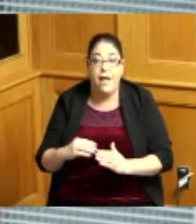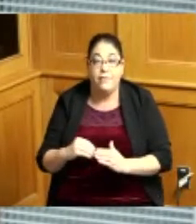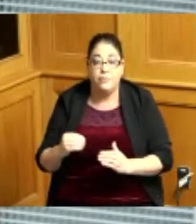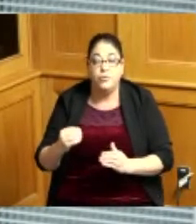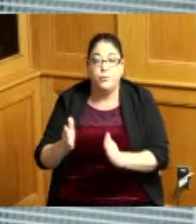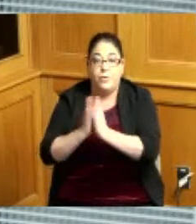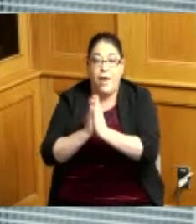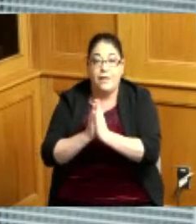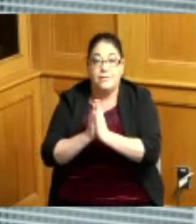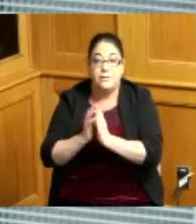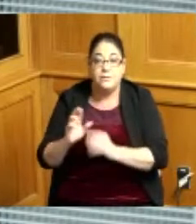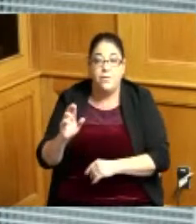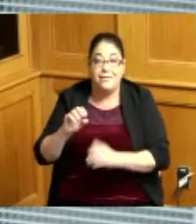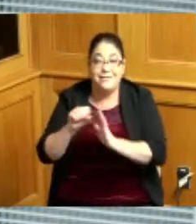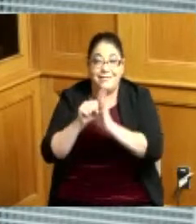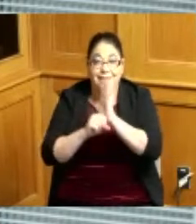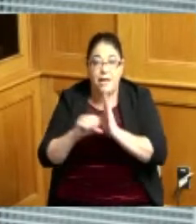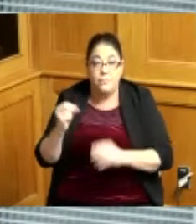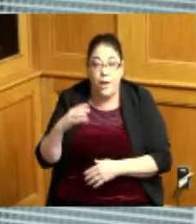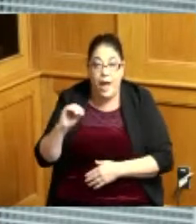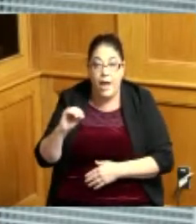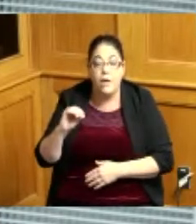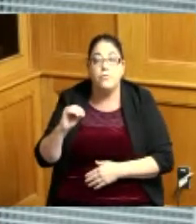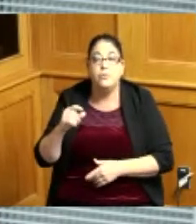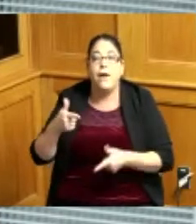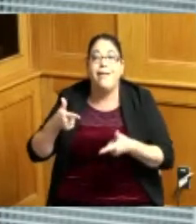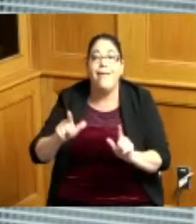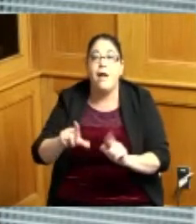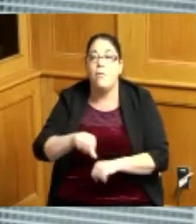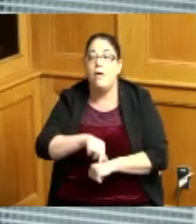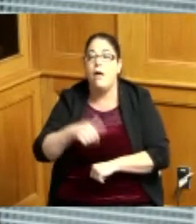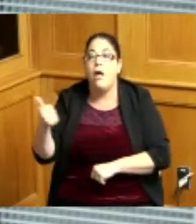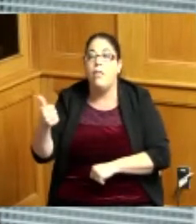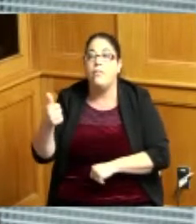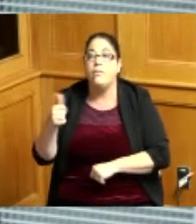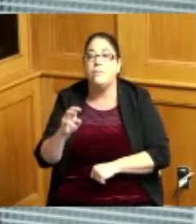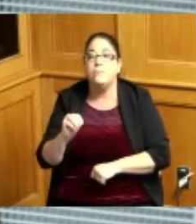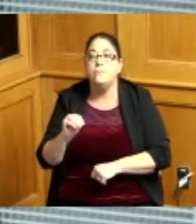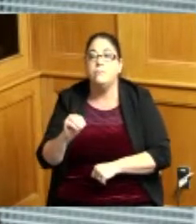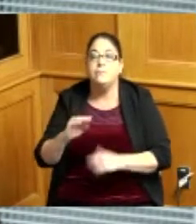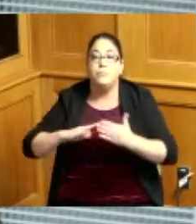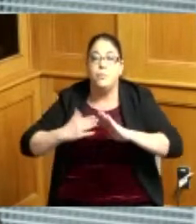the state of Ohio for other municipalities that decided to give their allocation back so we're